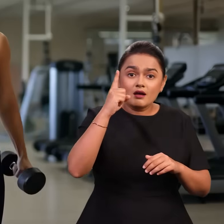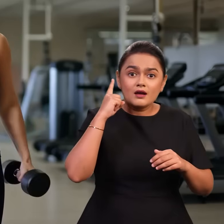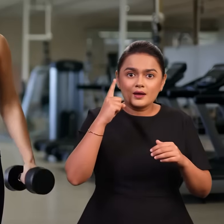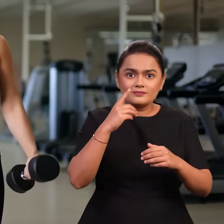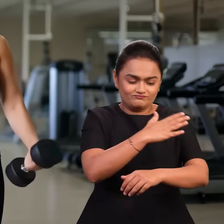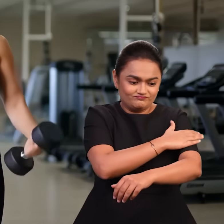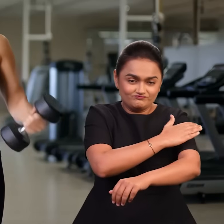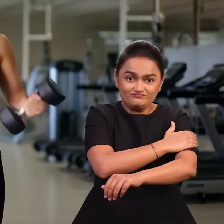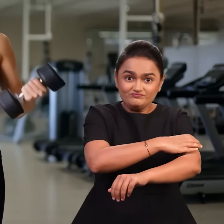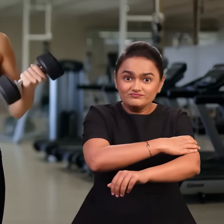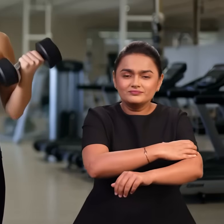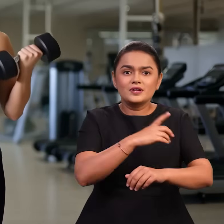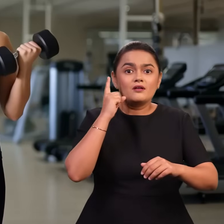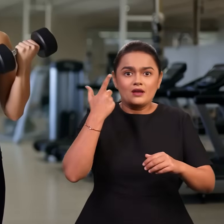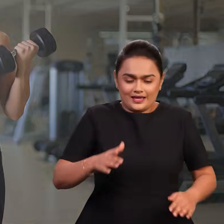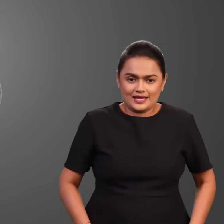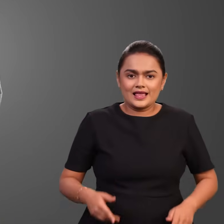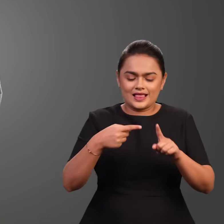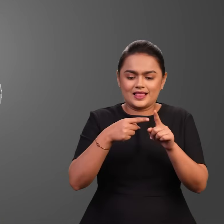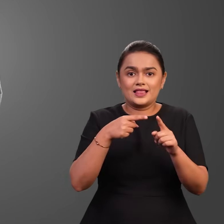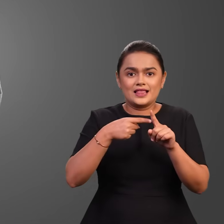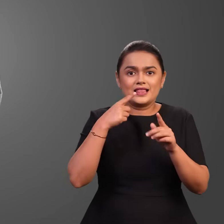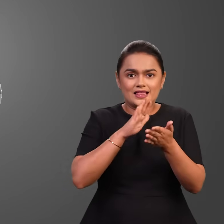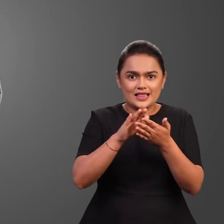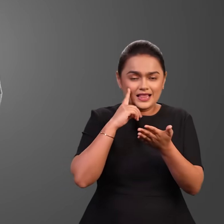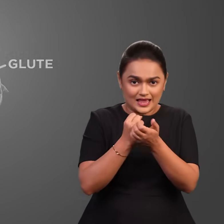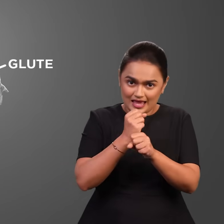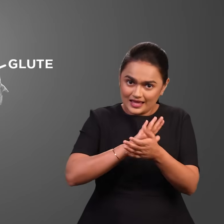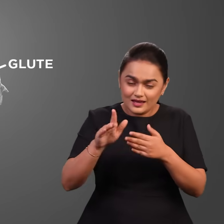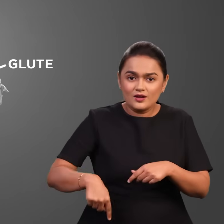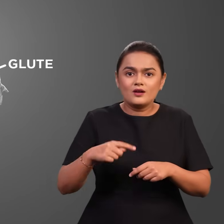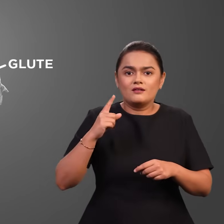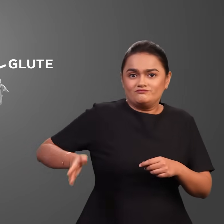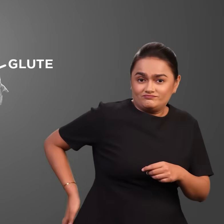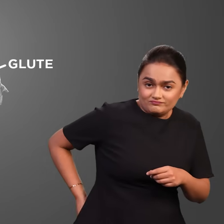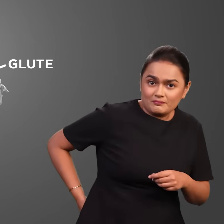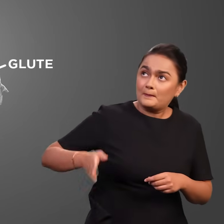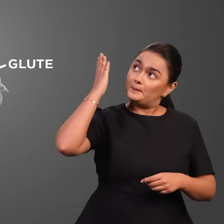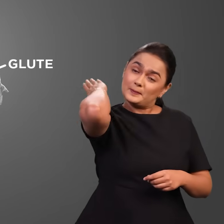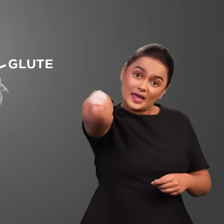focus on big muscle groups like - front of the thighs, glute muscle, back muscle